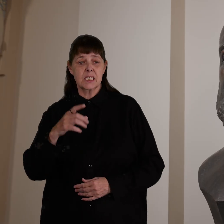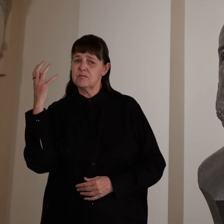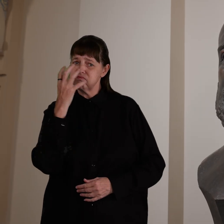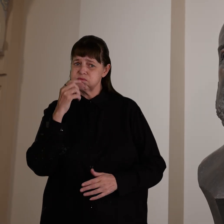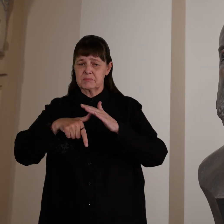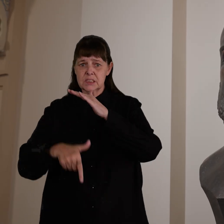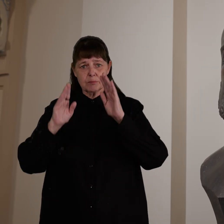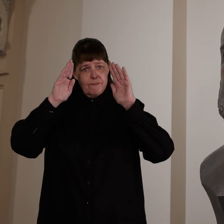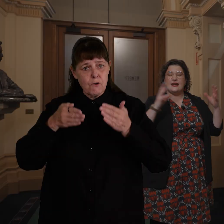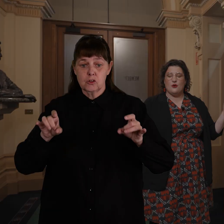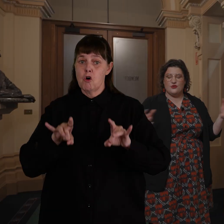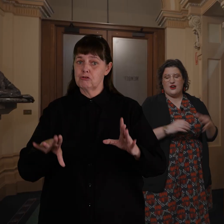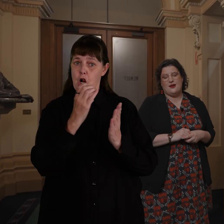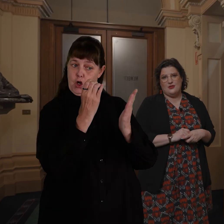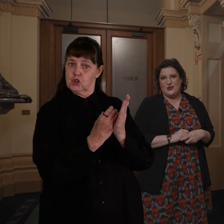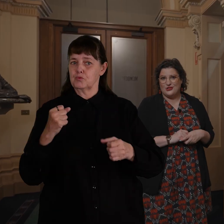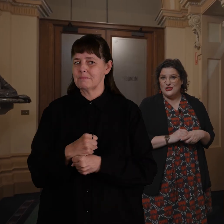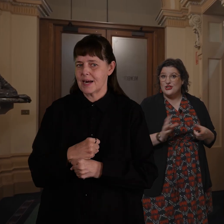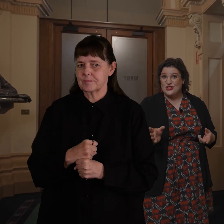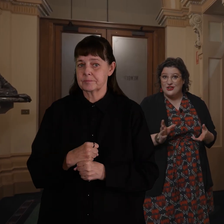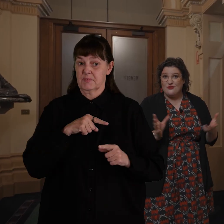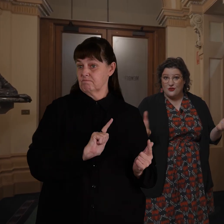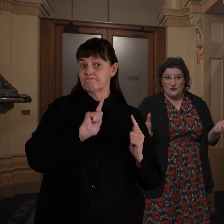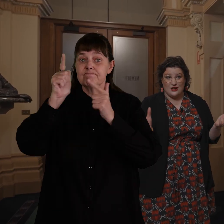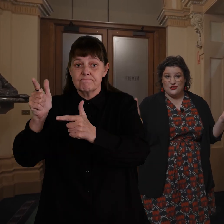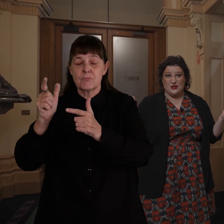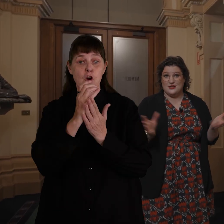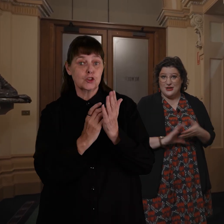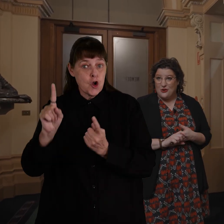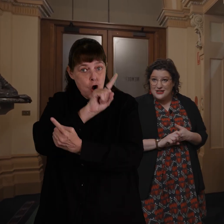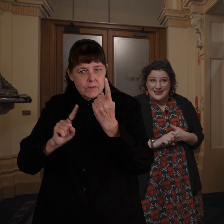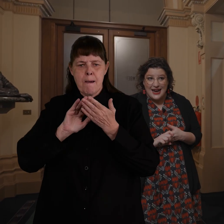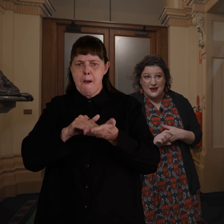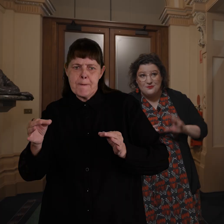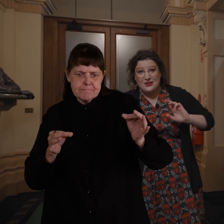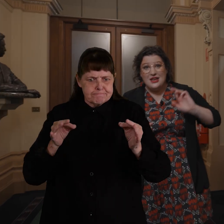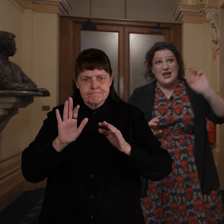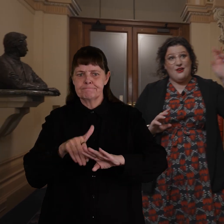Constitutional conventions and helped frame the Constitution for the country as we know it today.